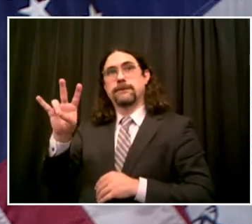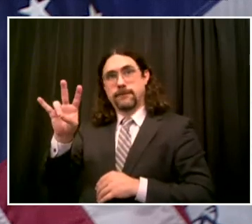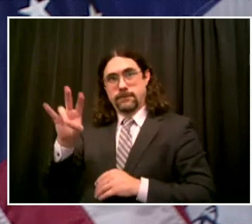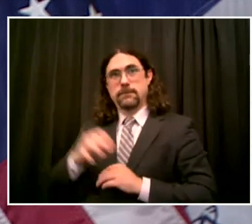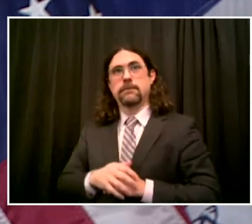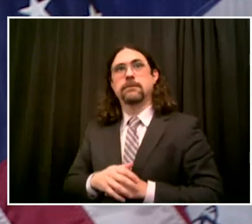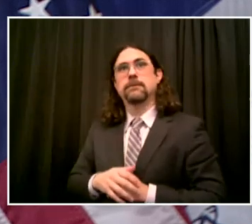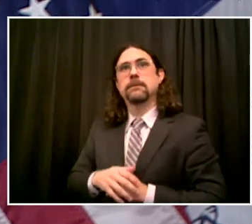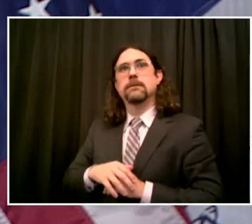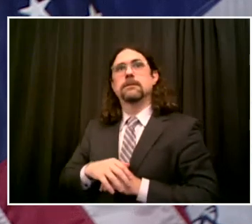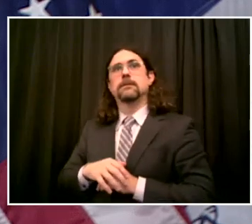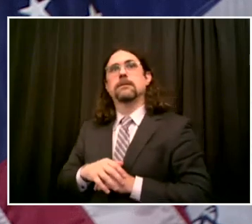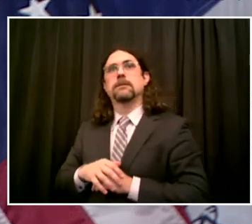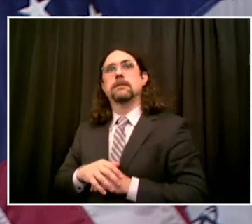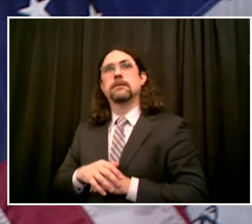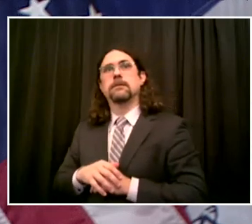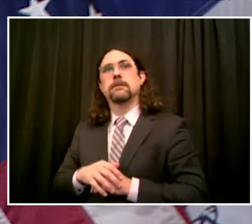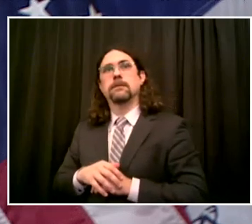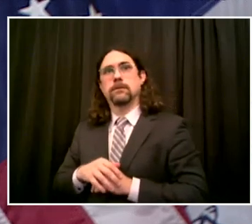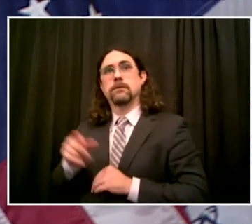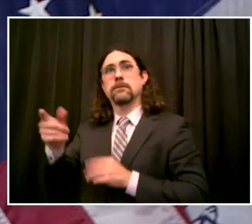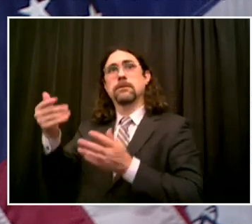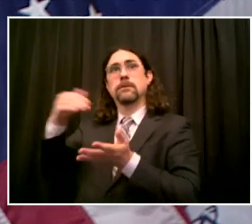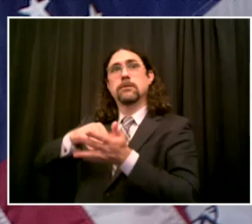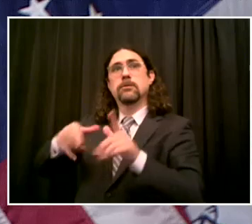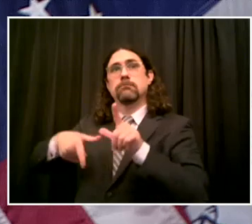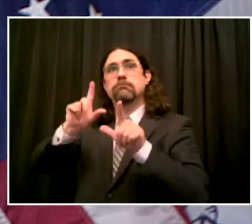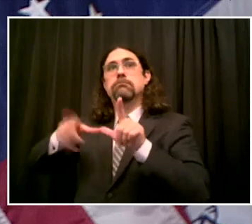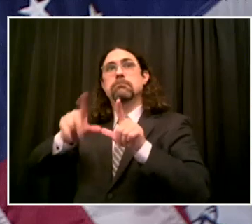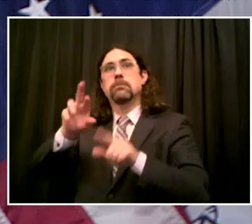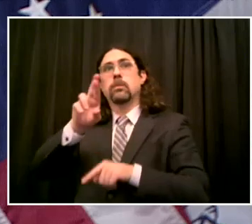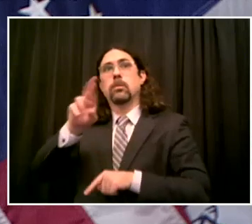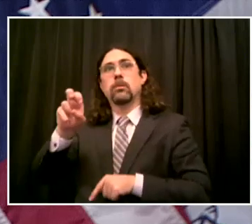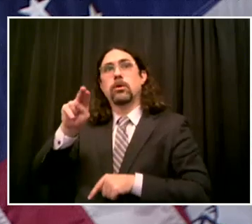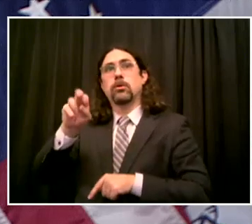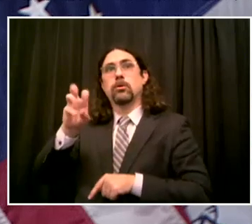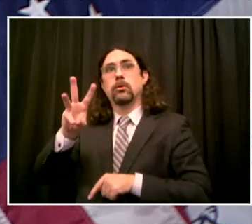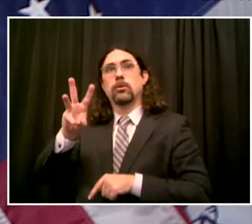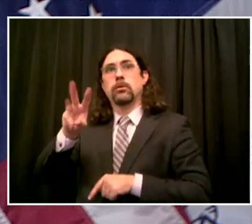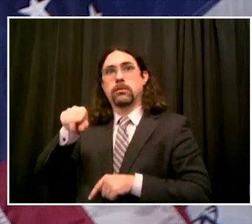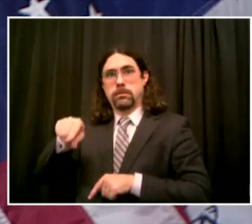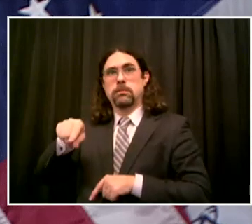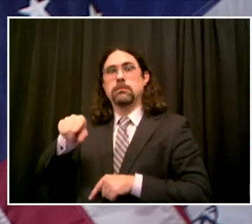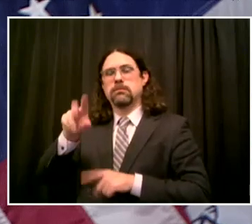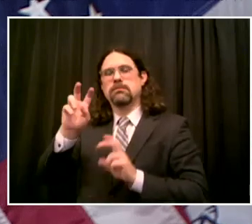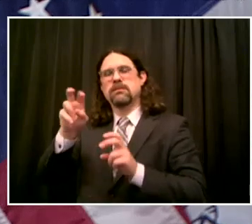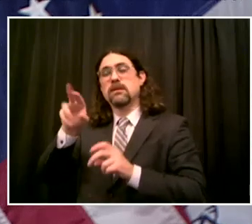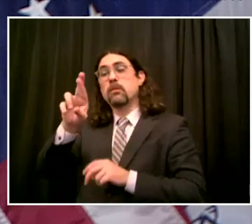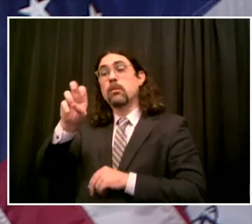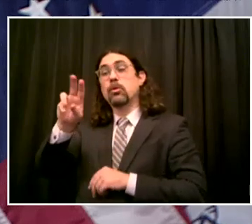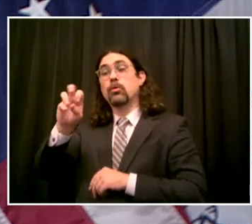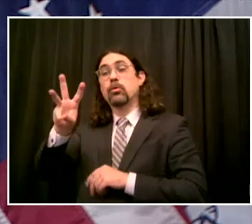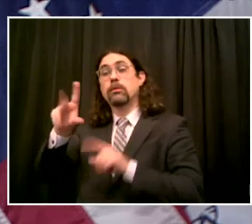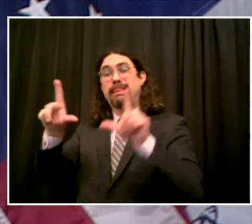107, ICWHH SUSPENDS NREELWA% REQUIREMENTS FOR PERMITS FROM CITY AGENCIES DURING T HEDURATION OF THE EMERGENCY AND